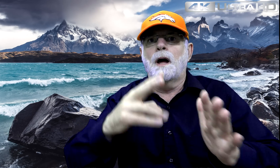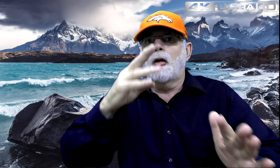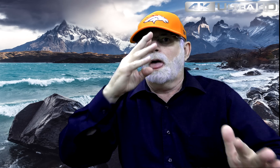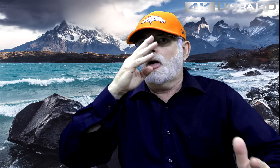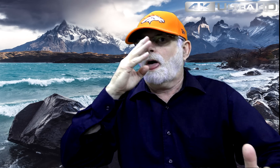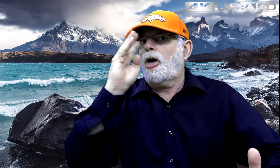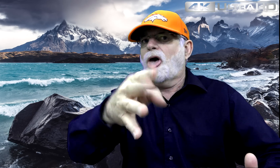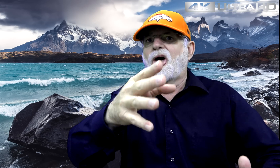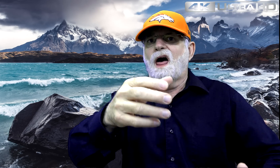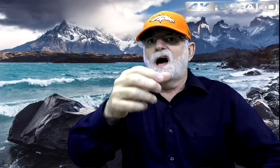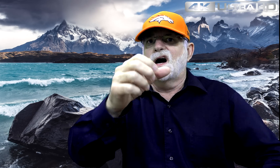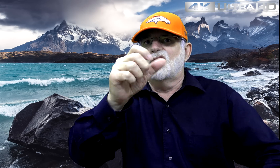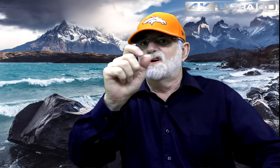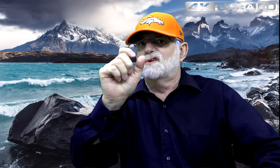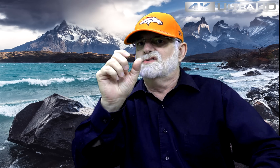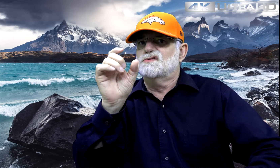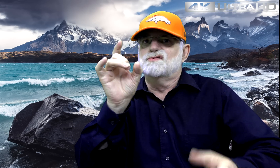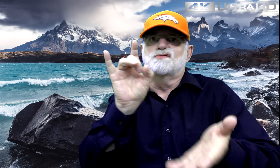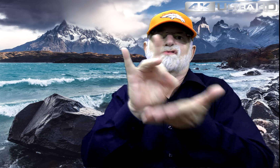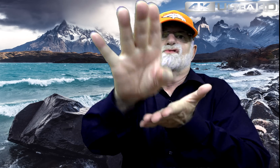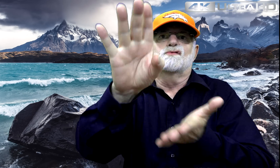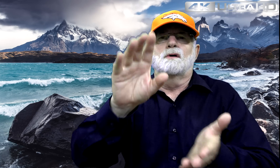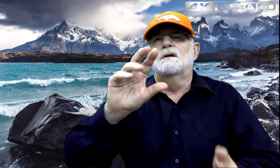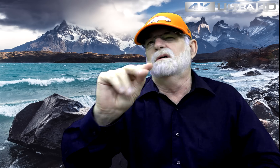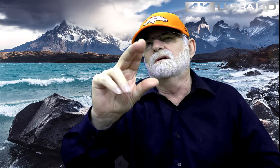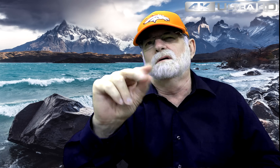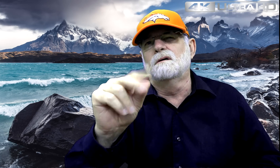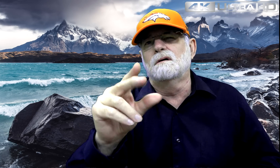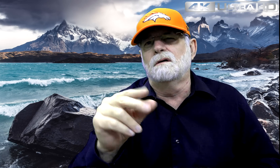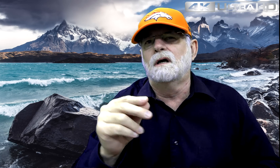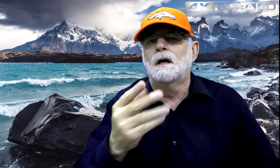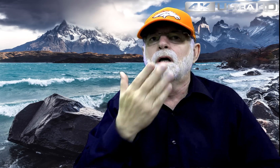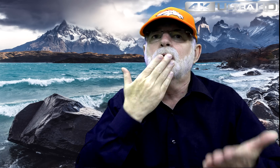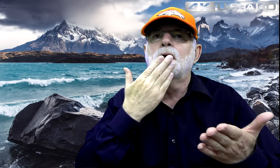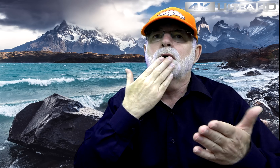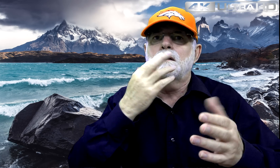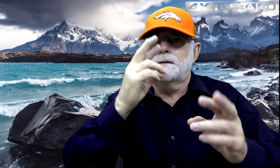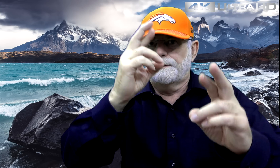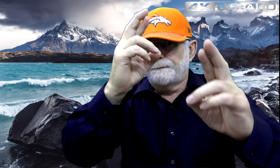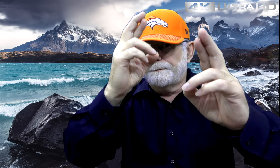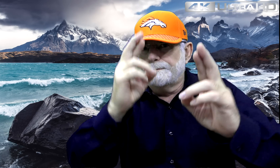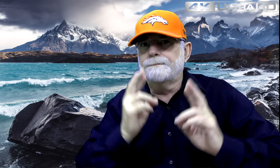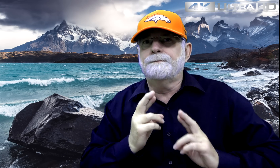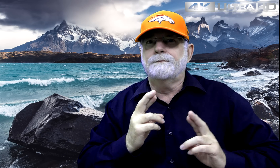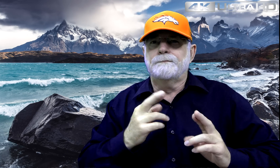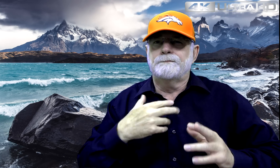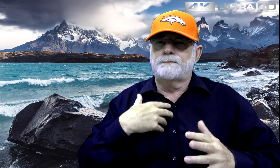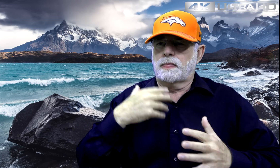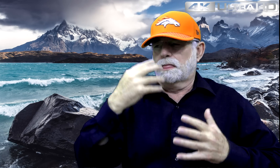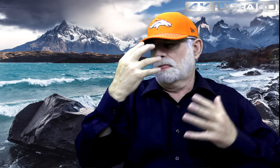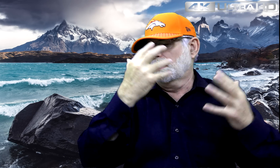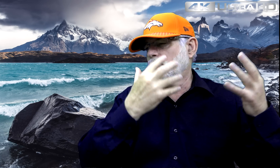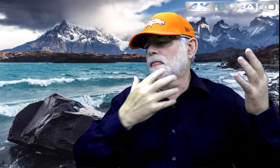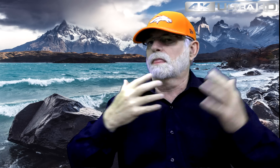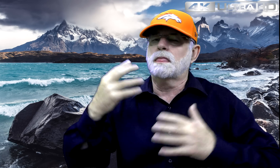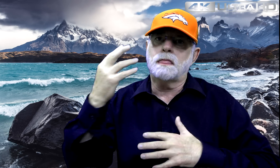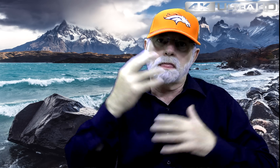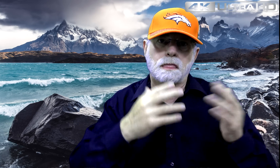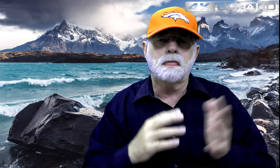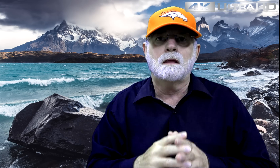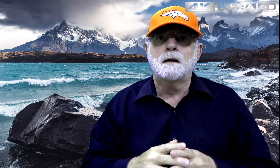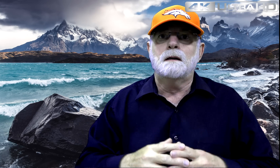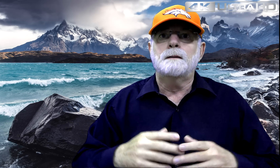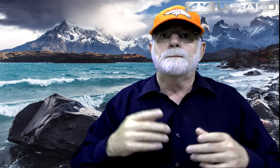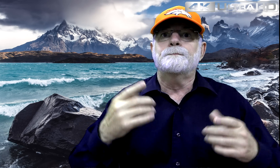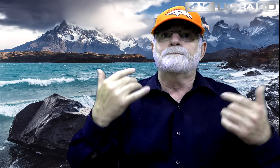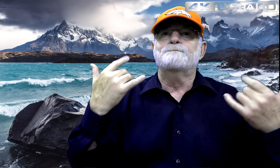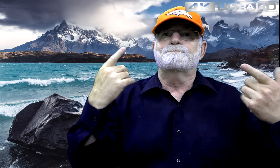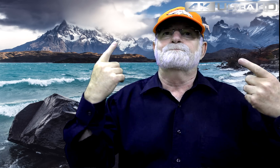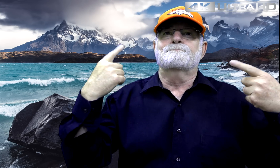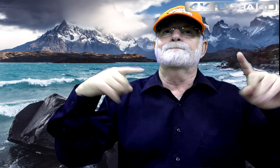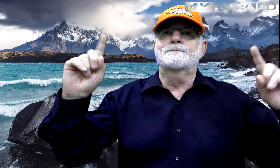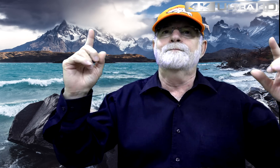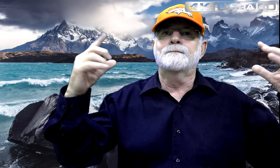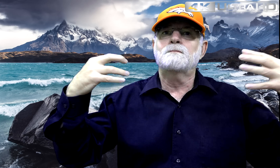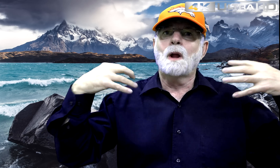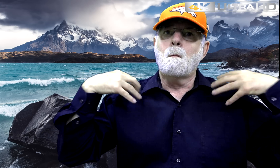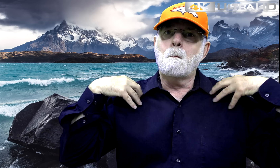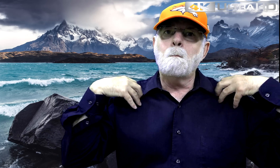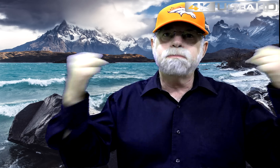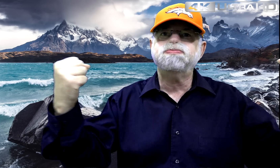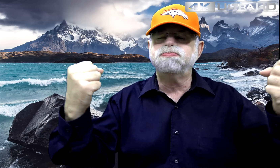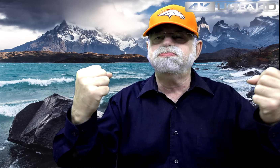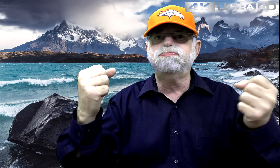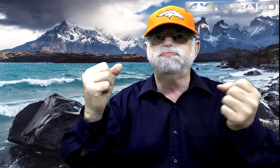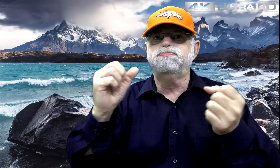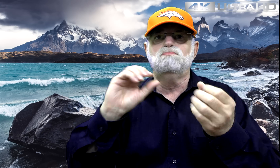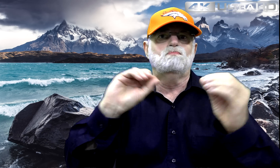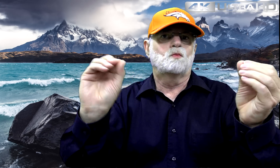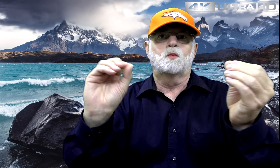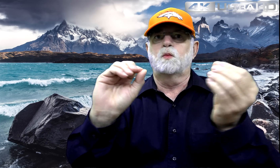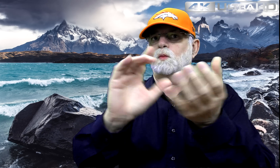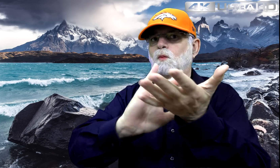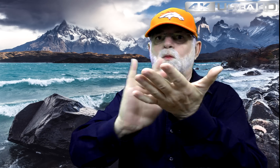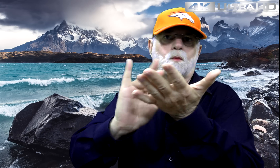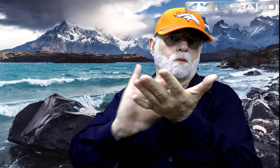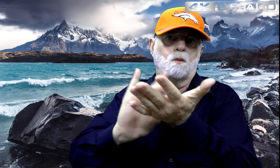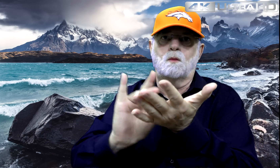I mean wow it was lousy no none of you said that thank you for respecting me while I was sick. finally I’m healthy again no more medicine.